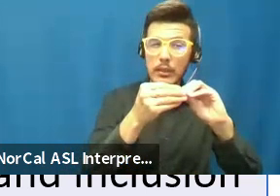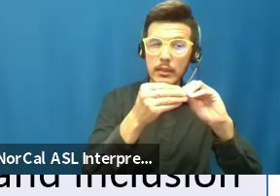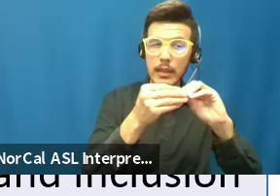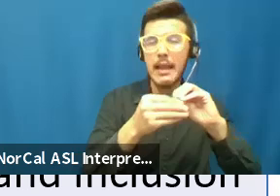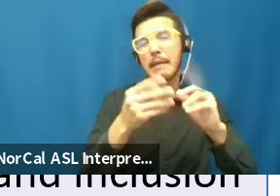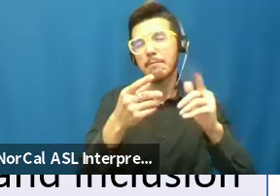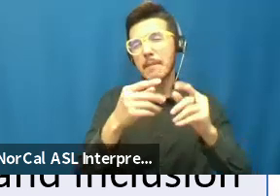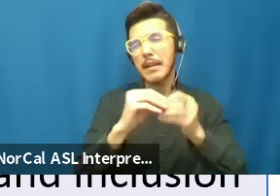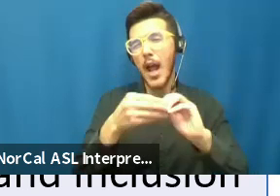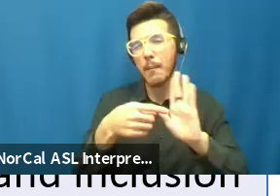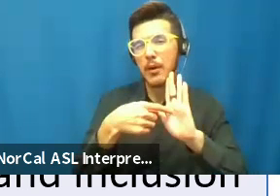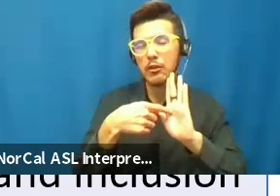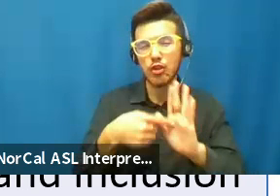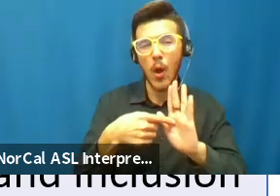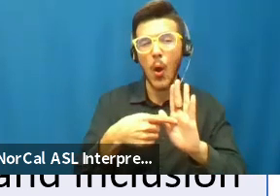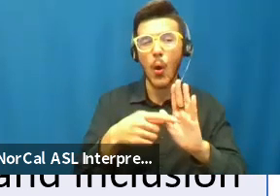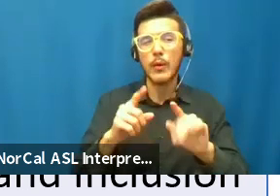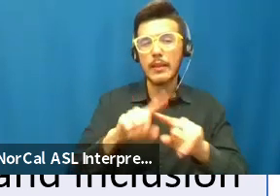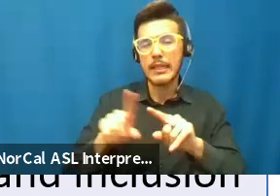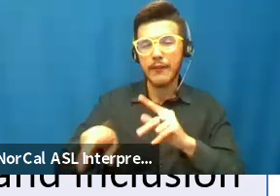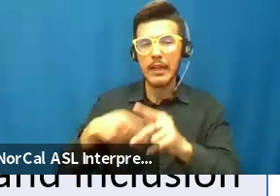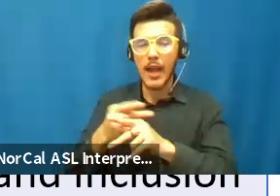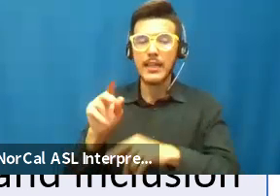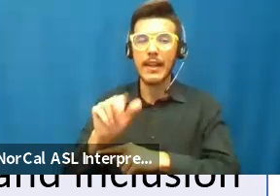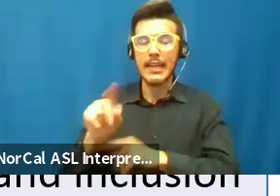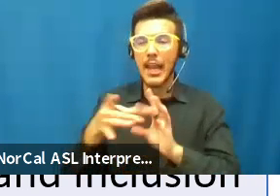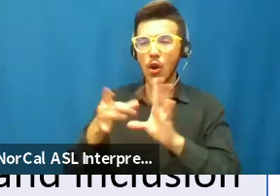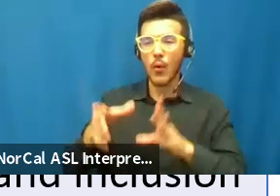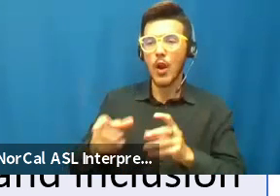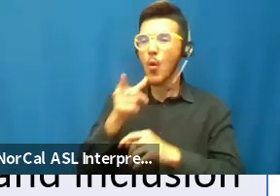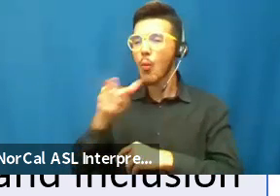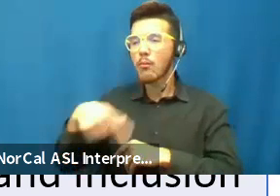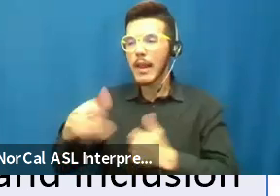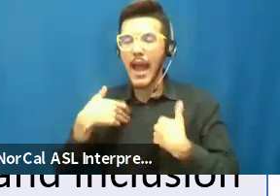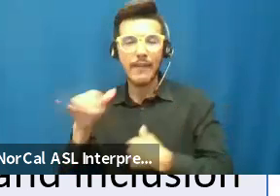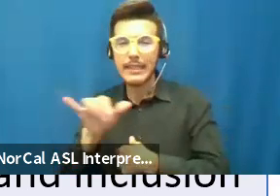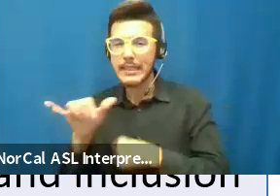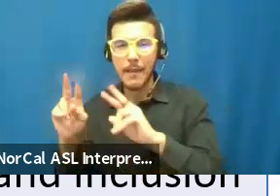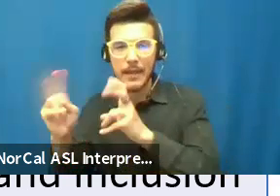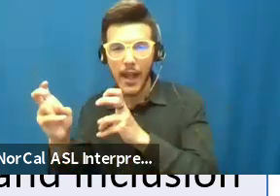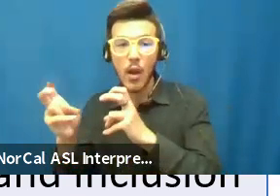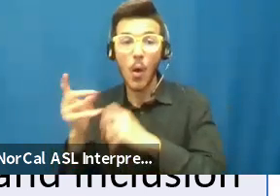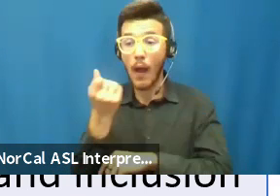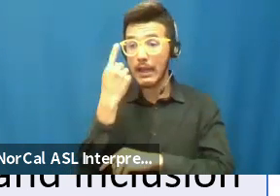coordinators having the same title. So just to high light, it was very diverse in terms of these